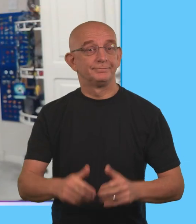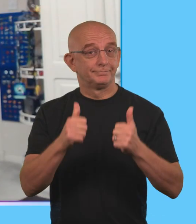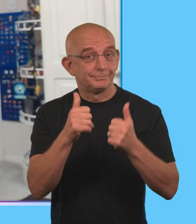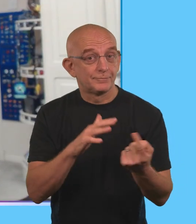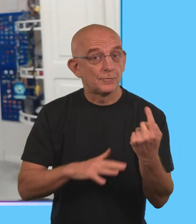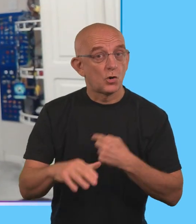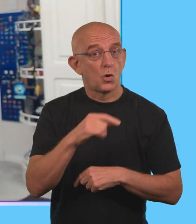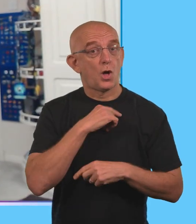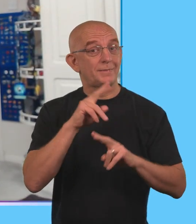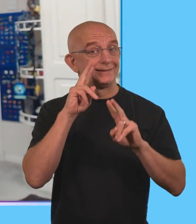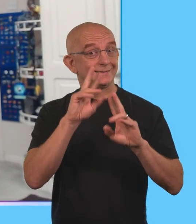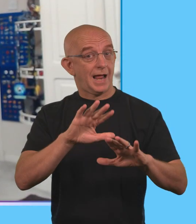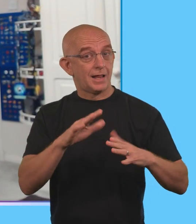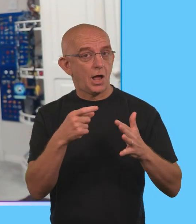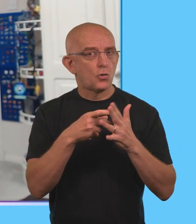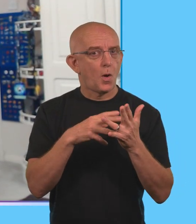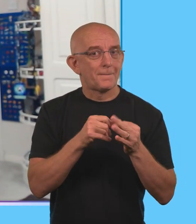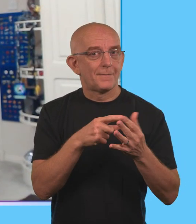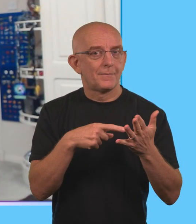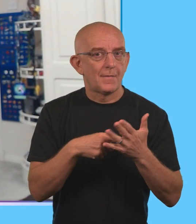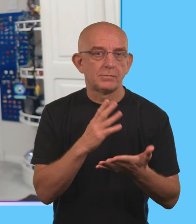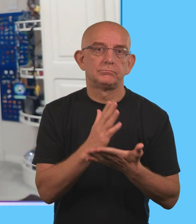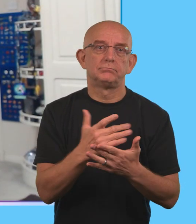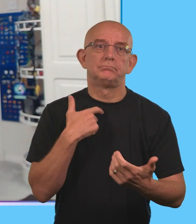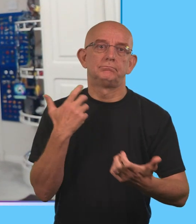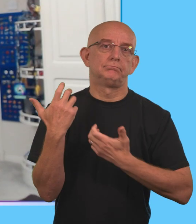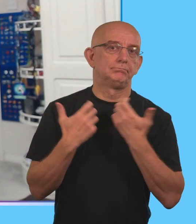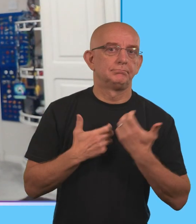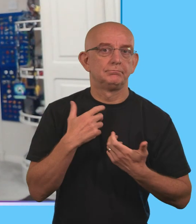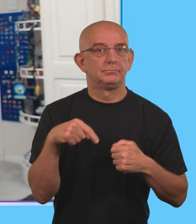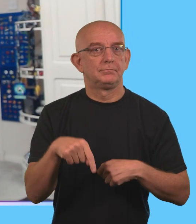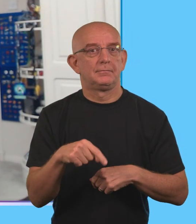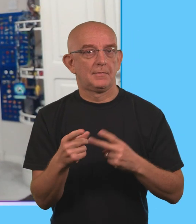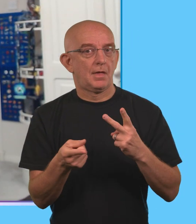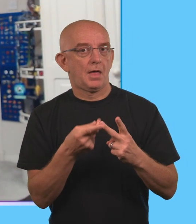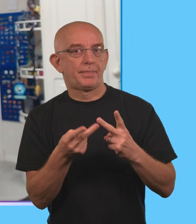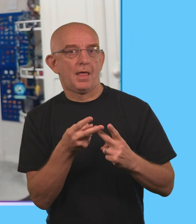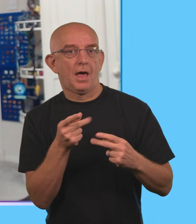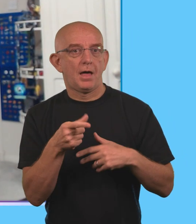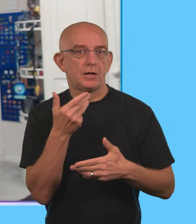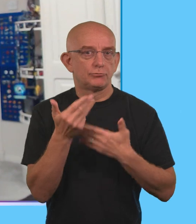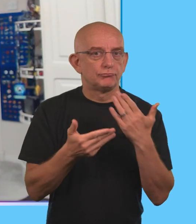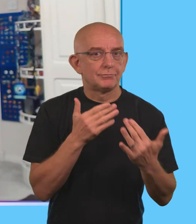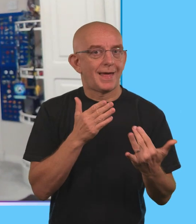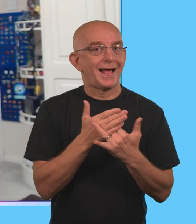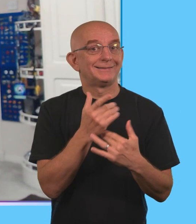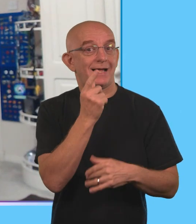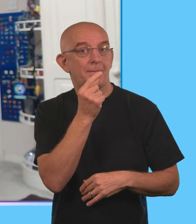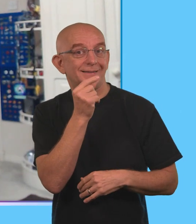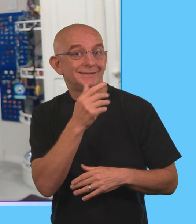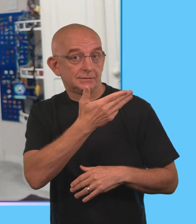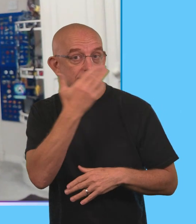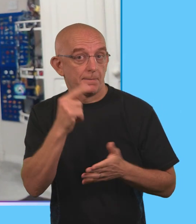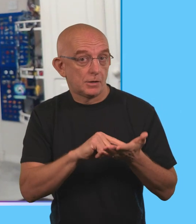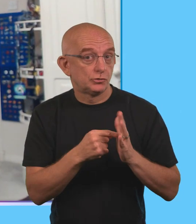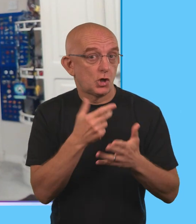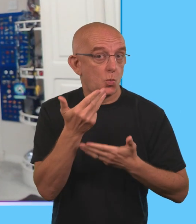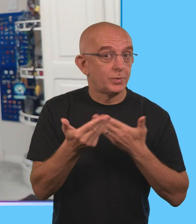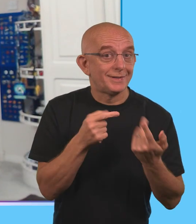Hello everyone. I am SightlessKombat, and I'm very pleased to be back for another edition of the Access-Ability Summer Showcase.